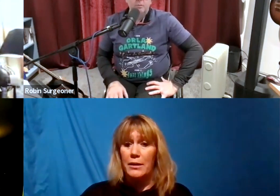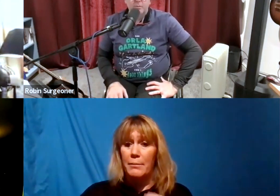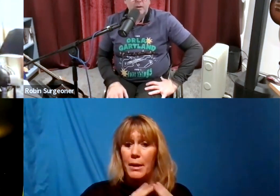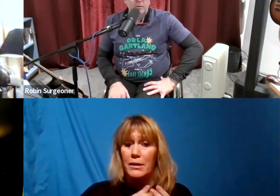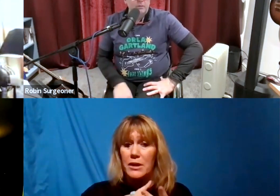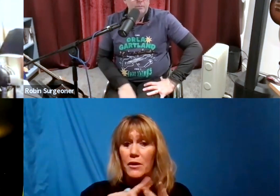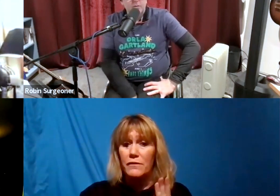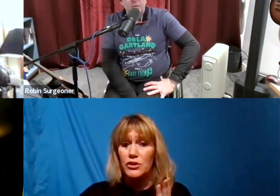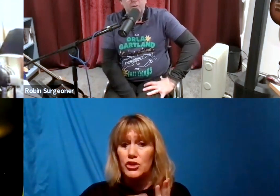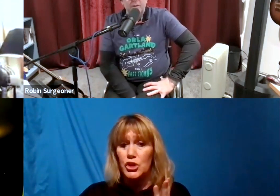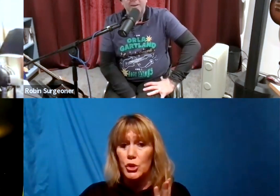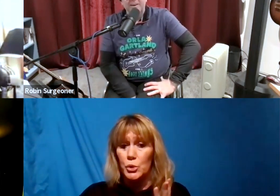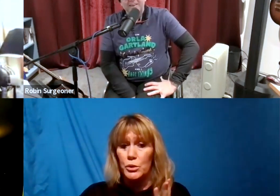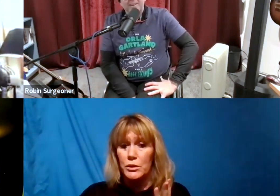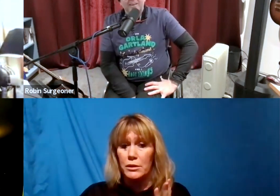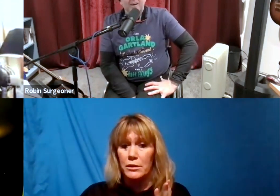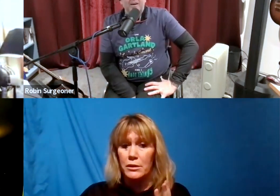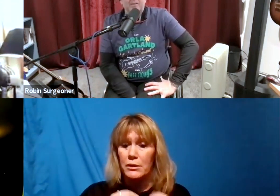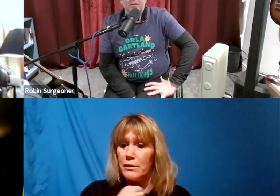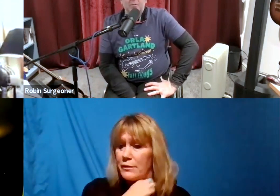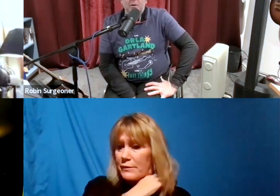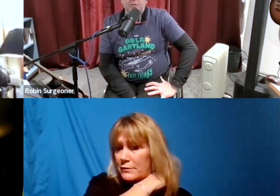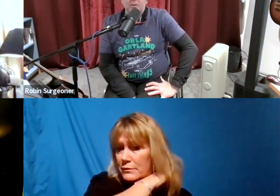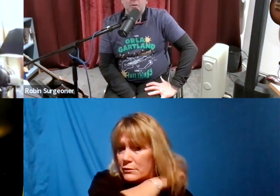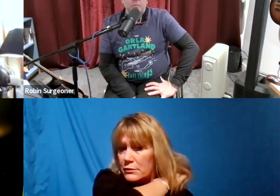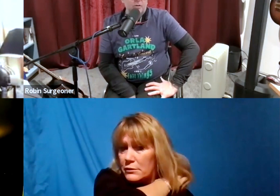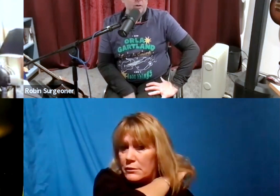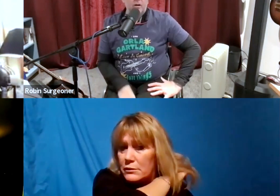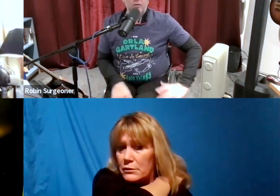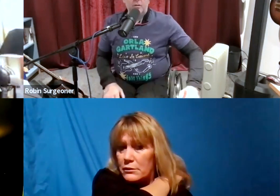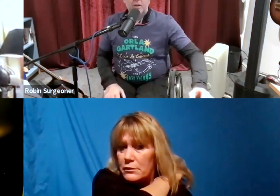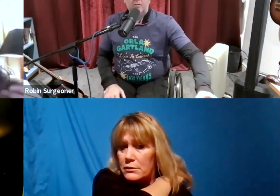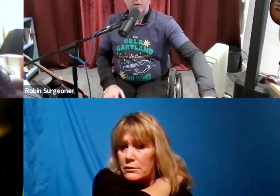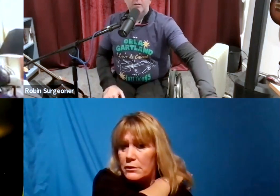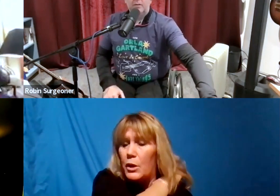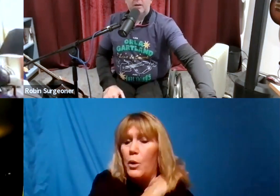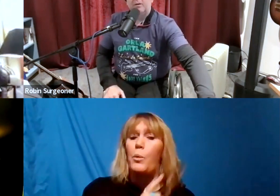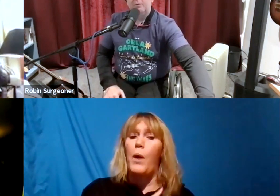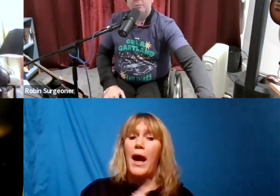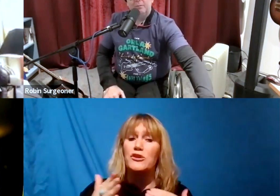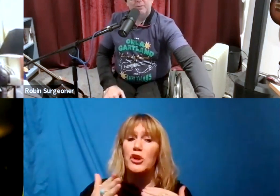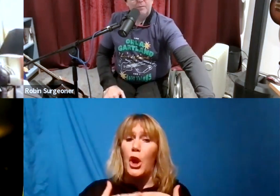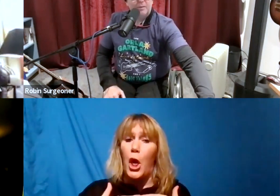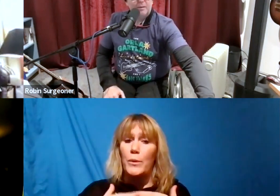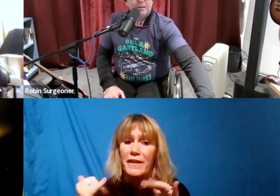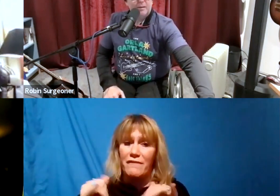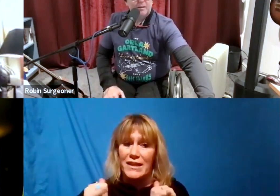They'll say at least he tried Yeah when they stand there by my grave, talk bout the choice I made They'll say at least I tried. Thank you.